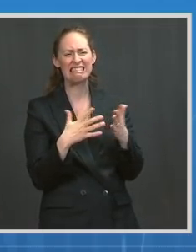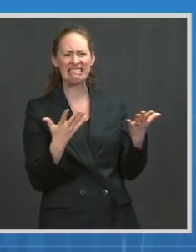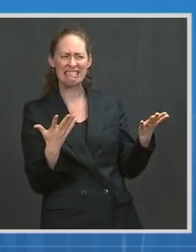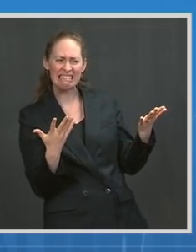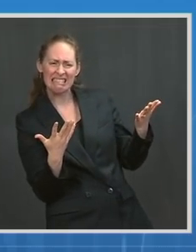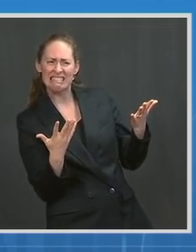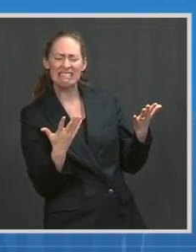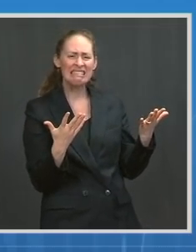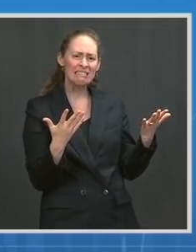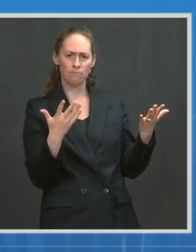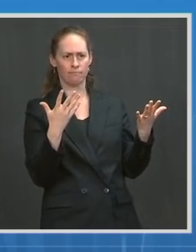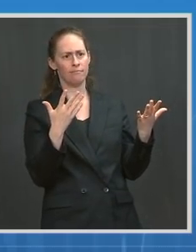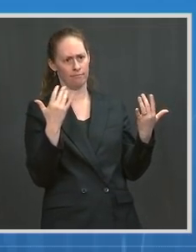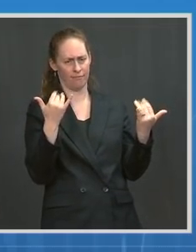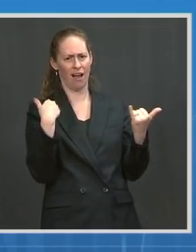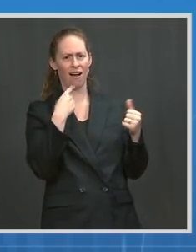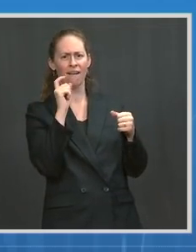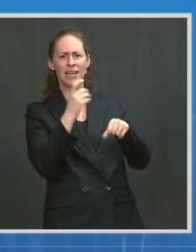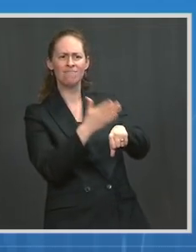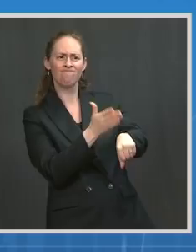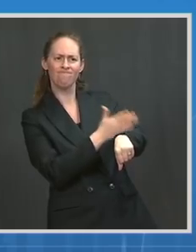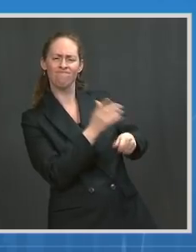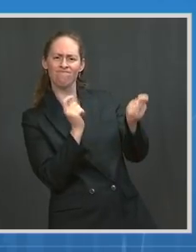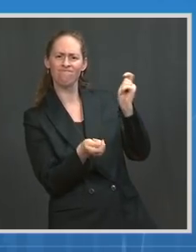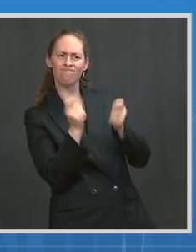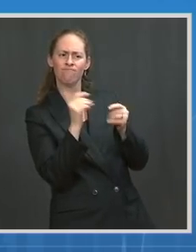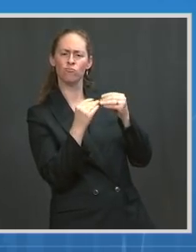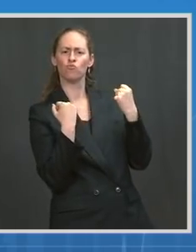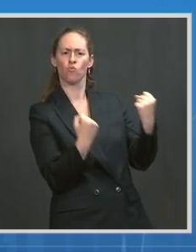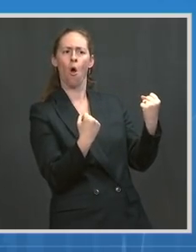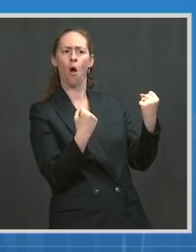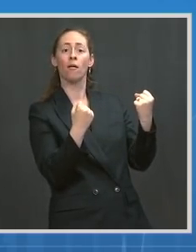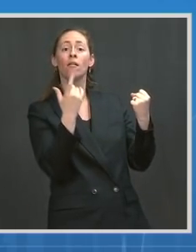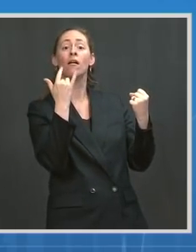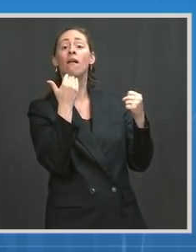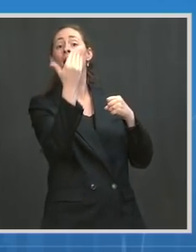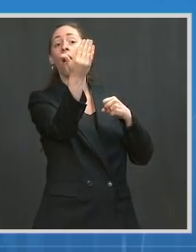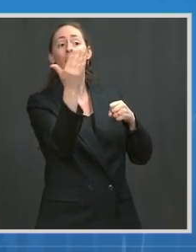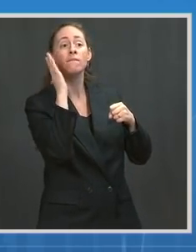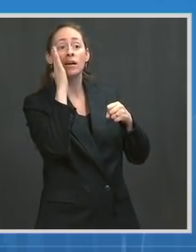With this in mind, today, we are announcing the upcoming release of $7.4 billion